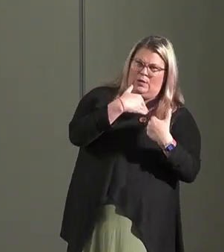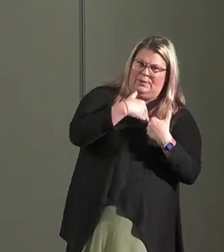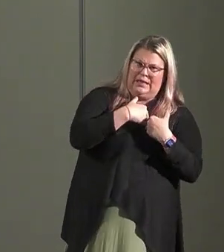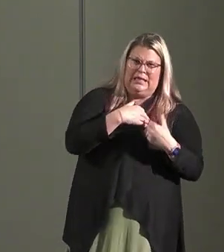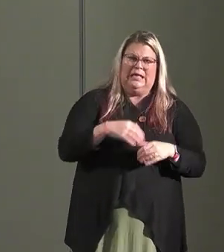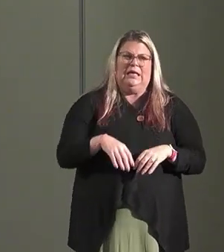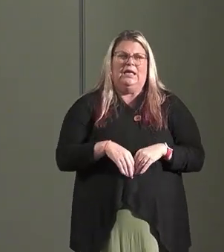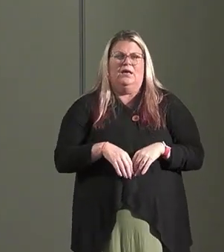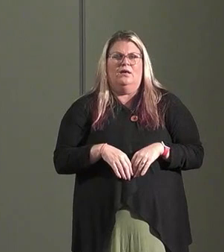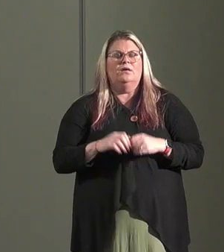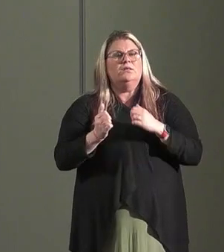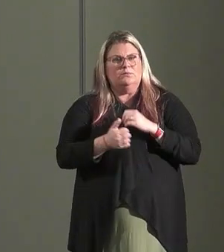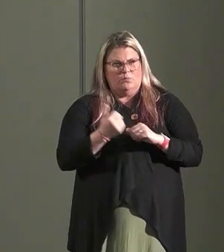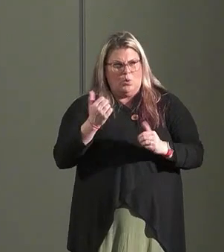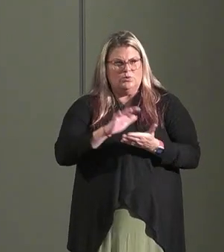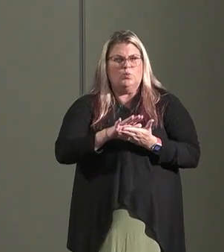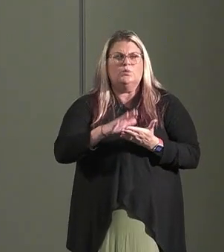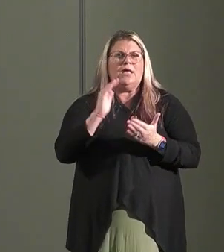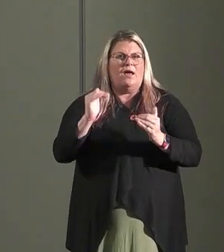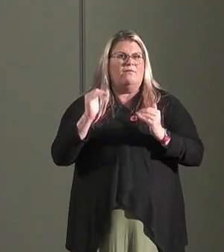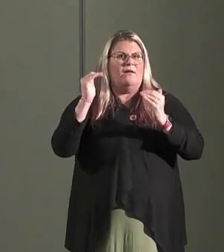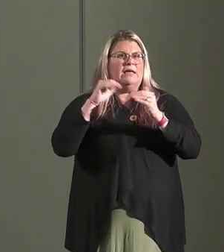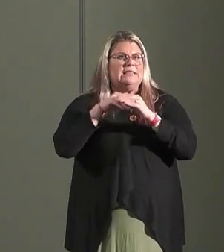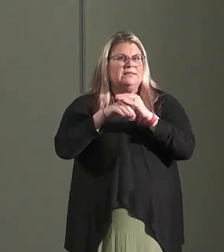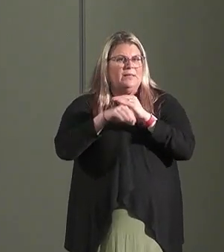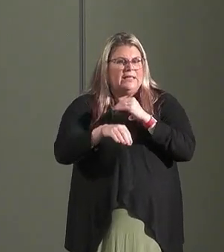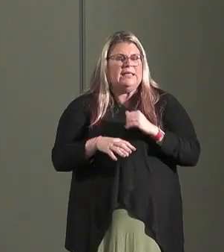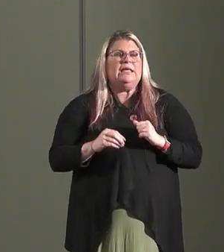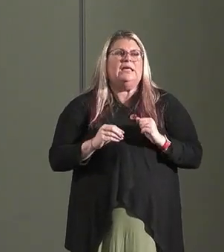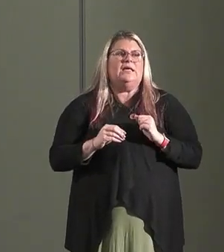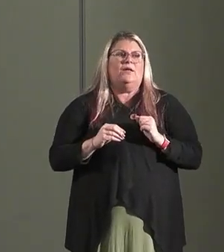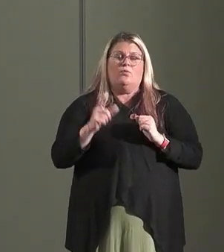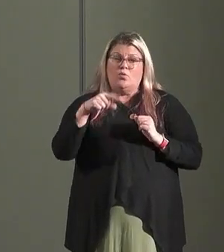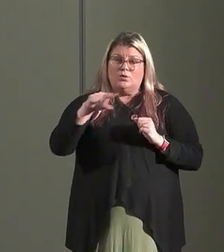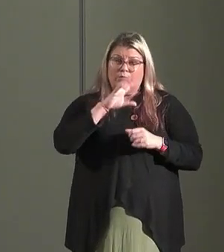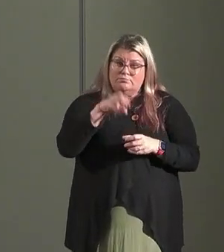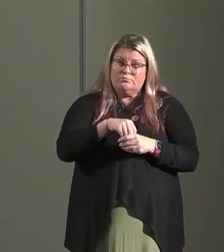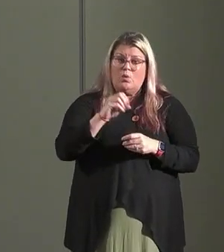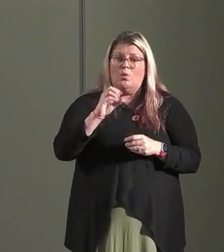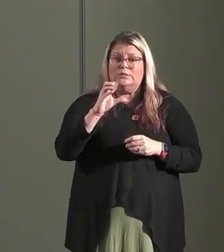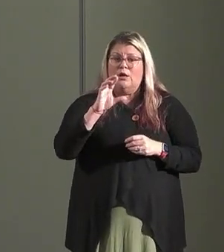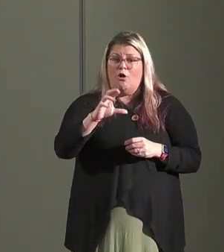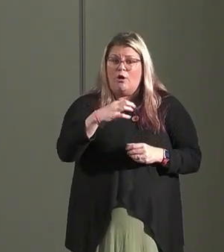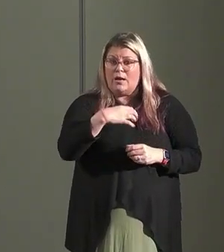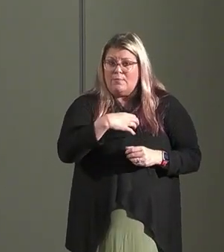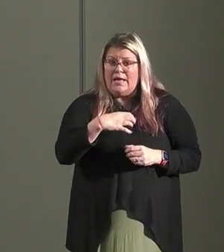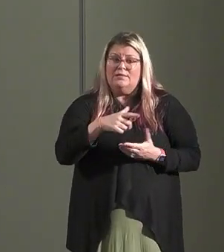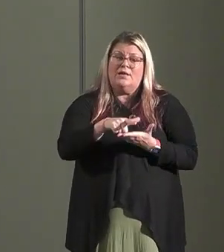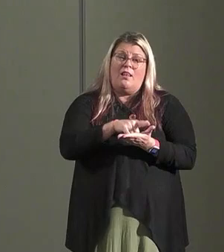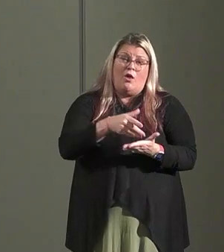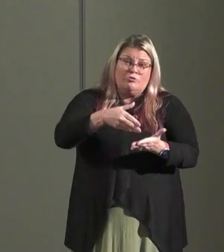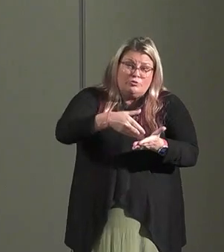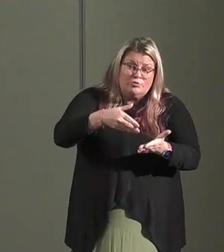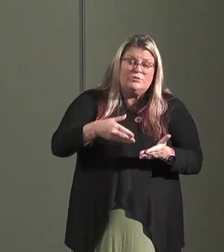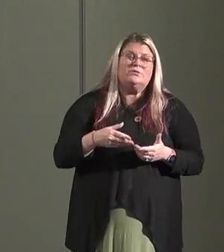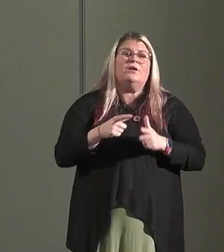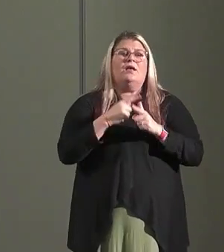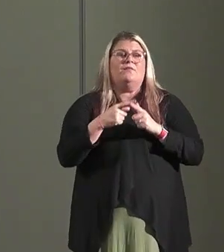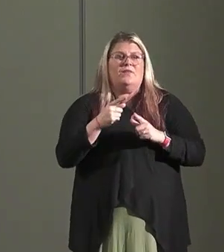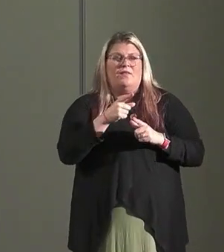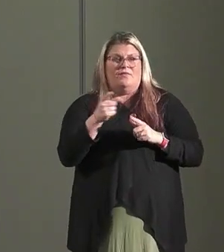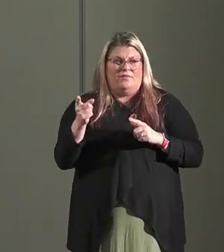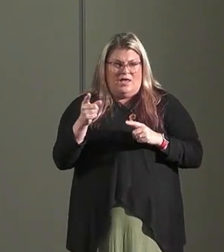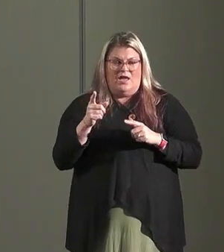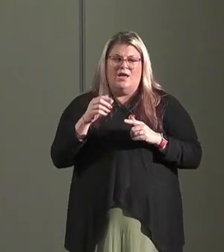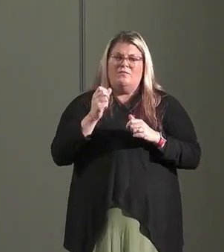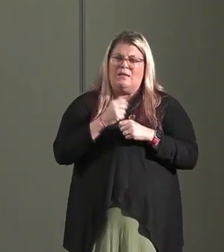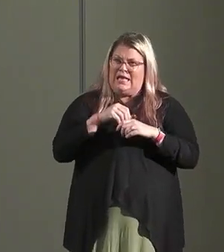schools have better accessibility and been engaged in OCR lawsuits and OCR complaints